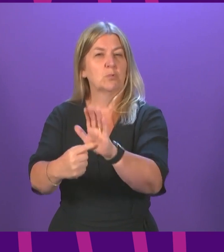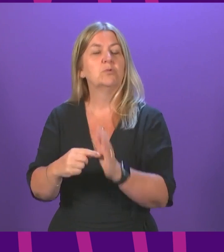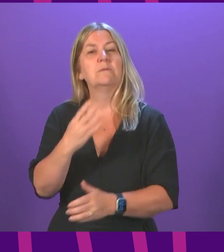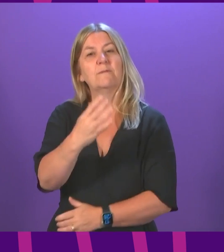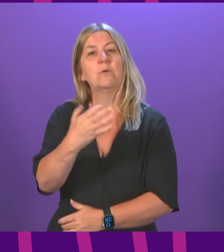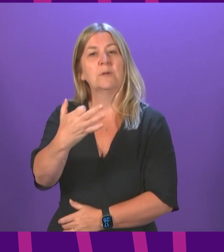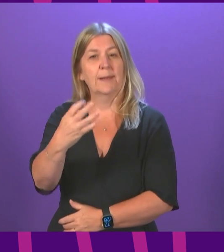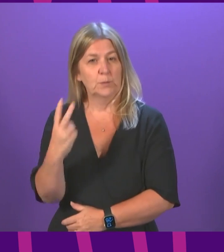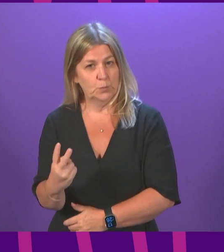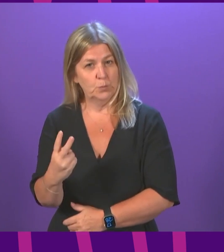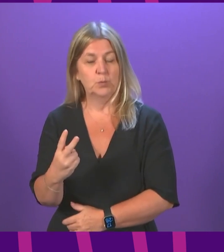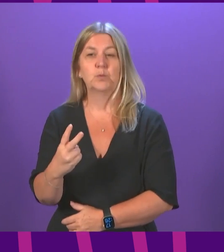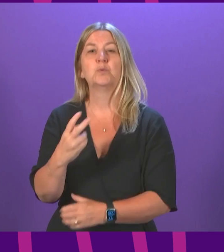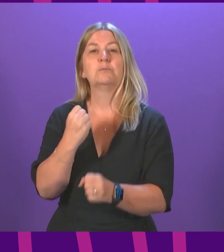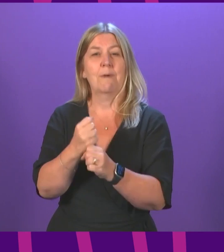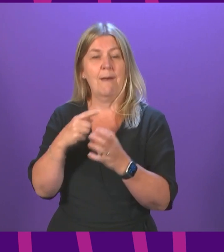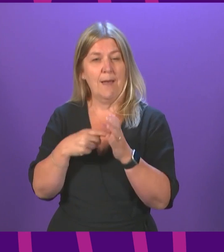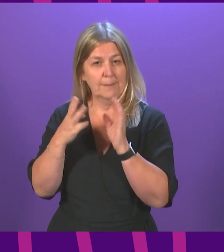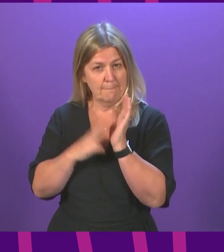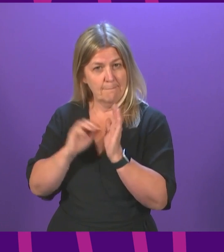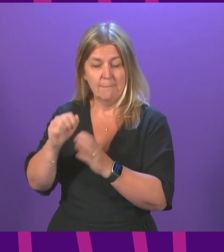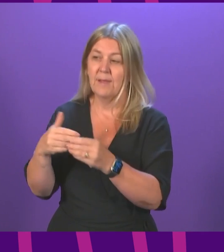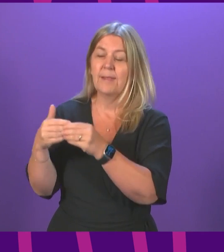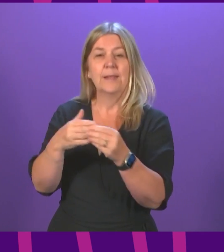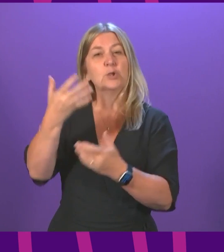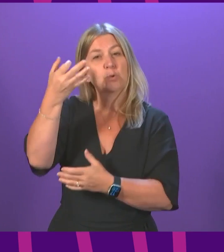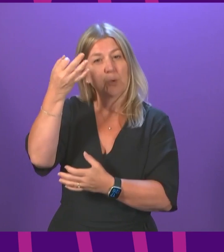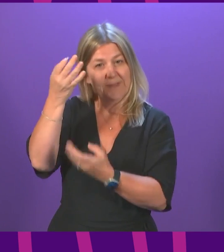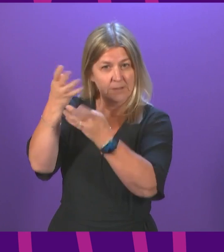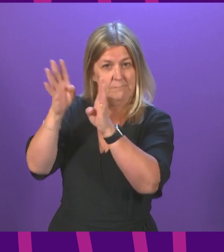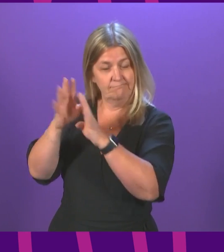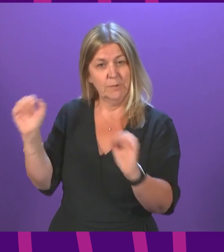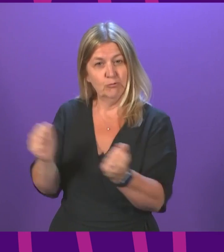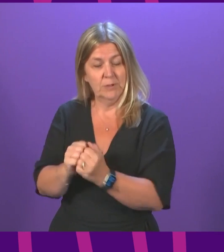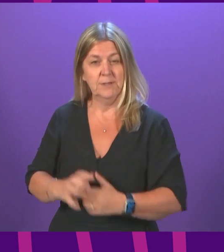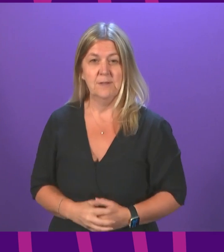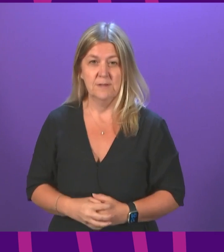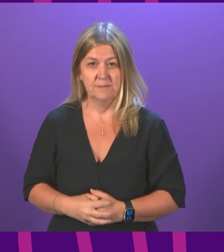Adam, on the designation of a lead committee, be agreed to.